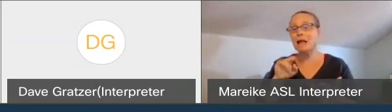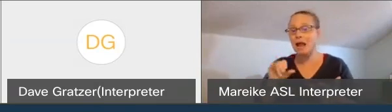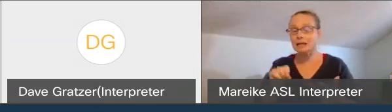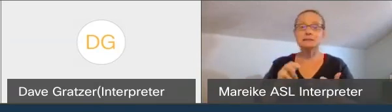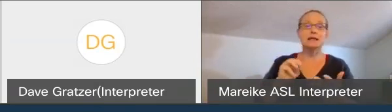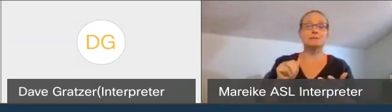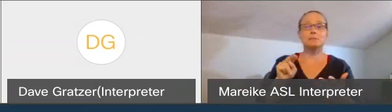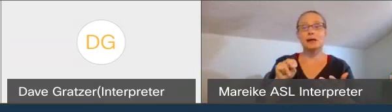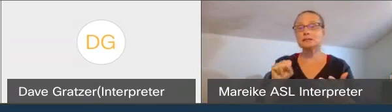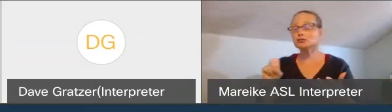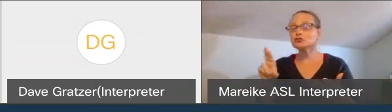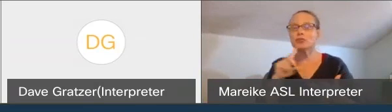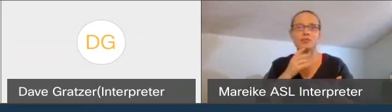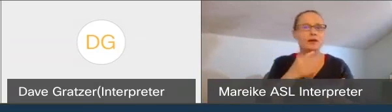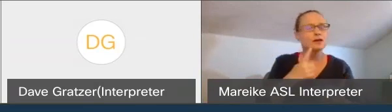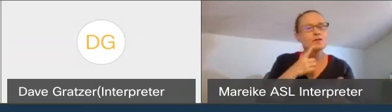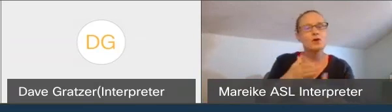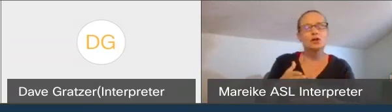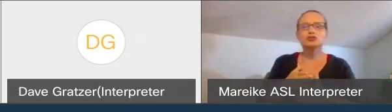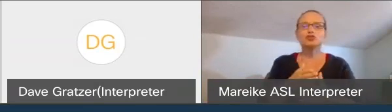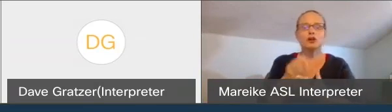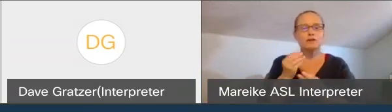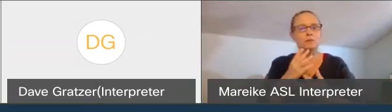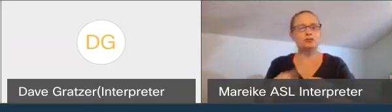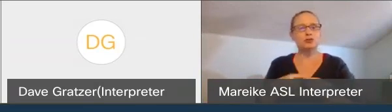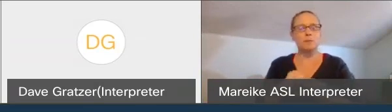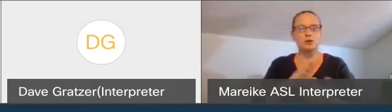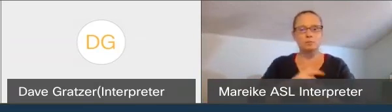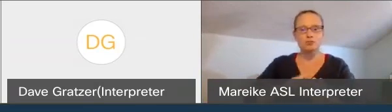Uh, thank you for sharing information about your programs today